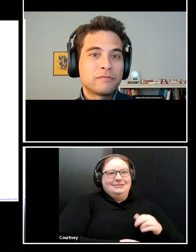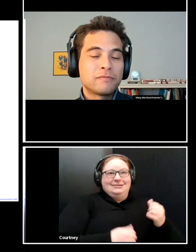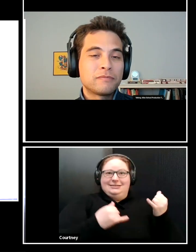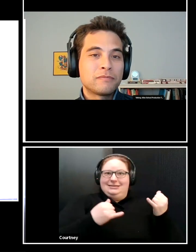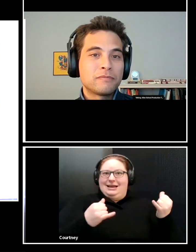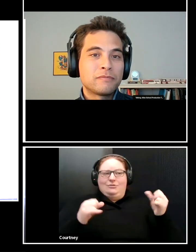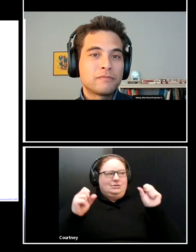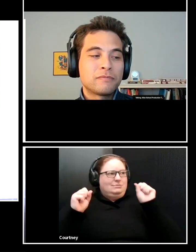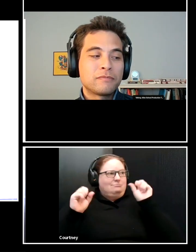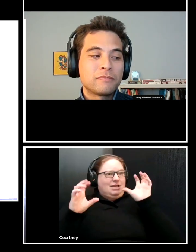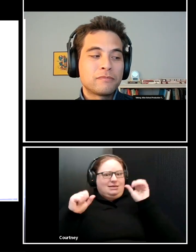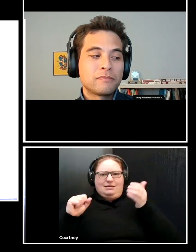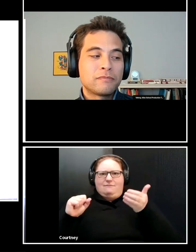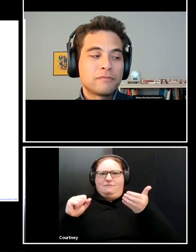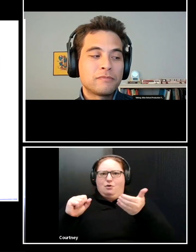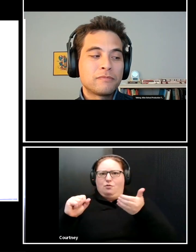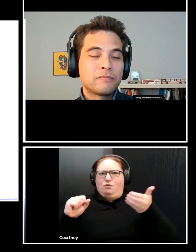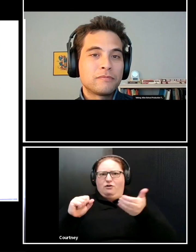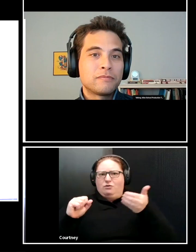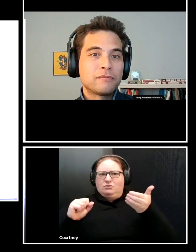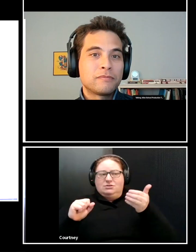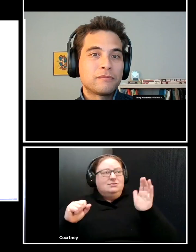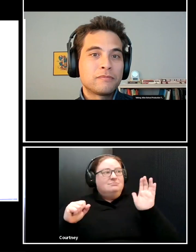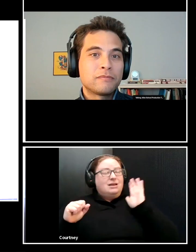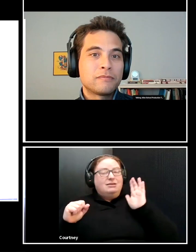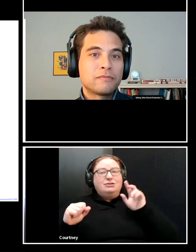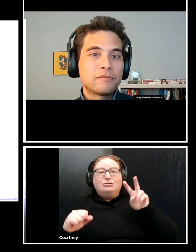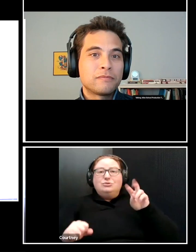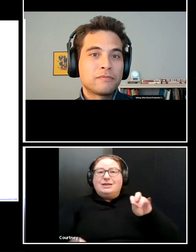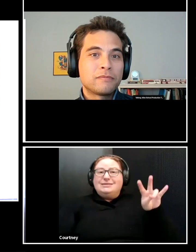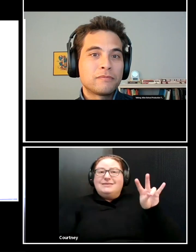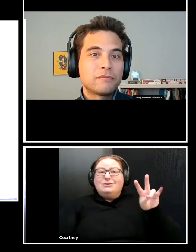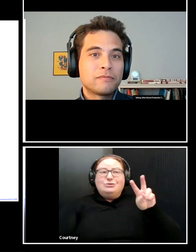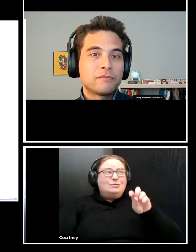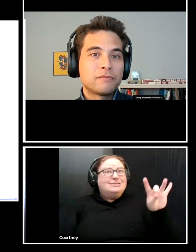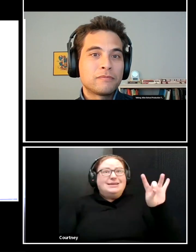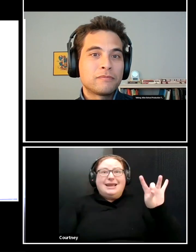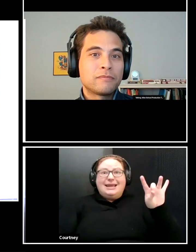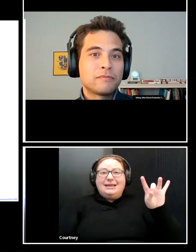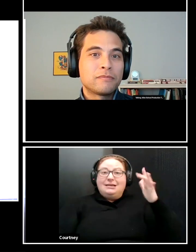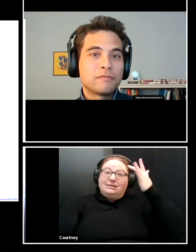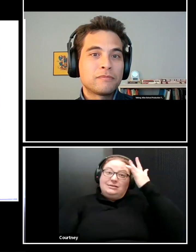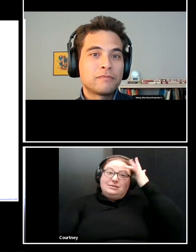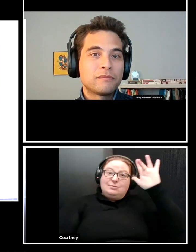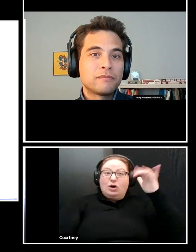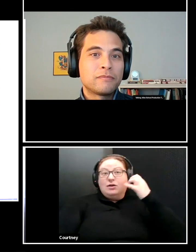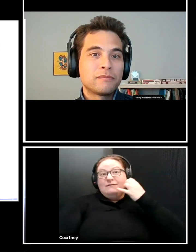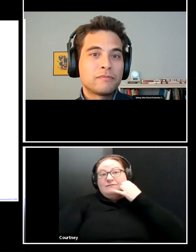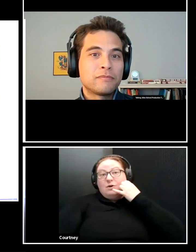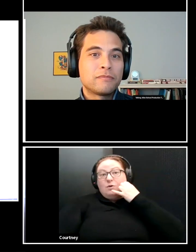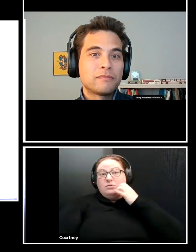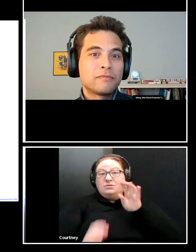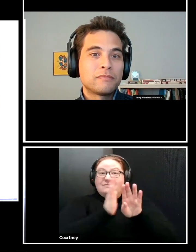there was mobile phones back in you know 2007 2008 smartphones um um and now you know we're